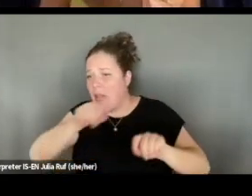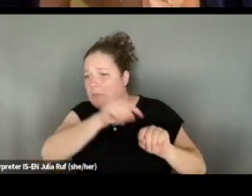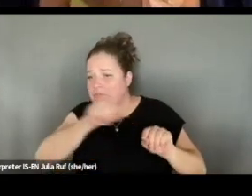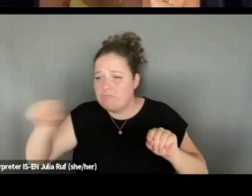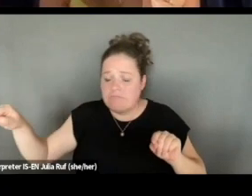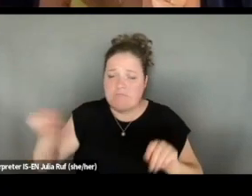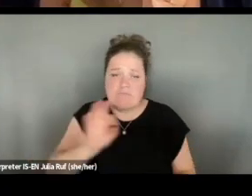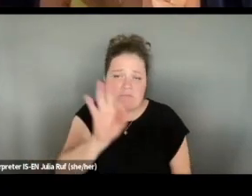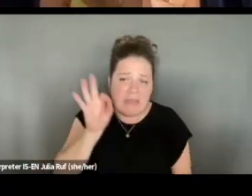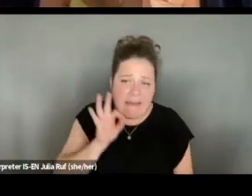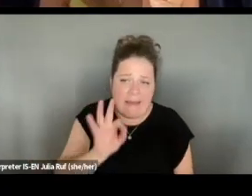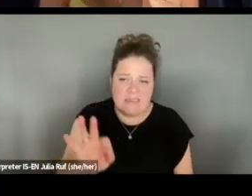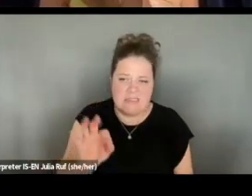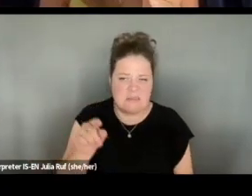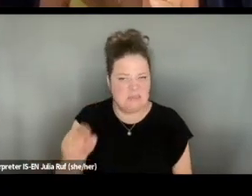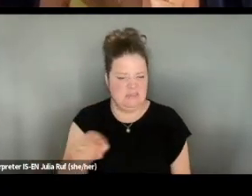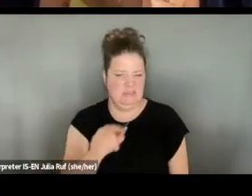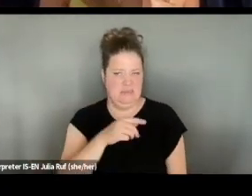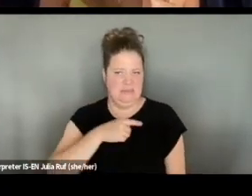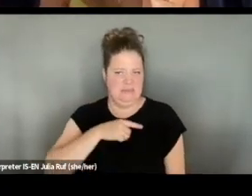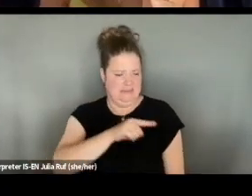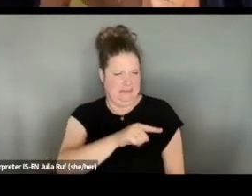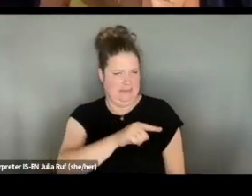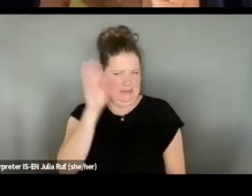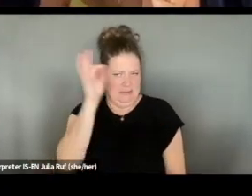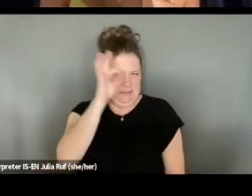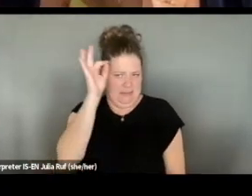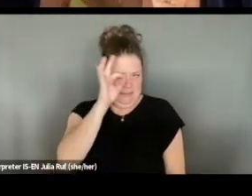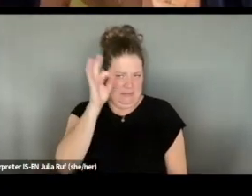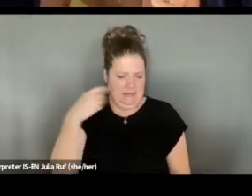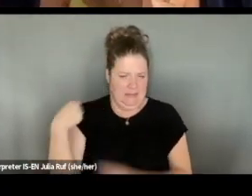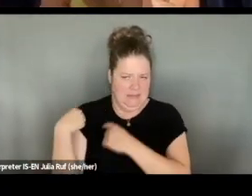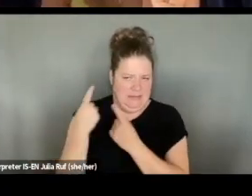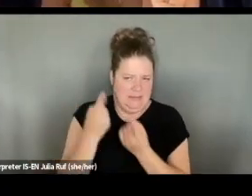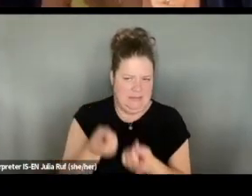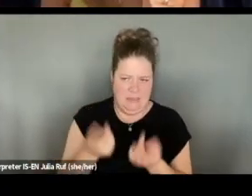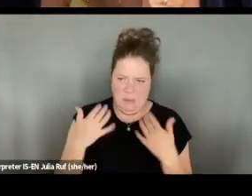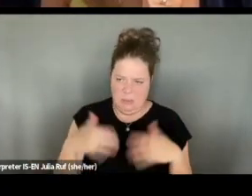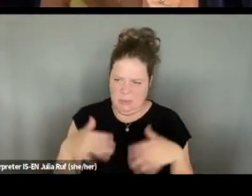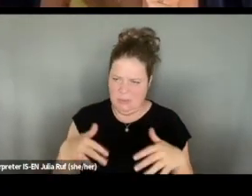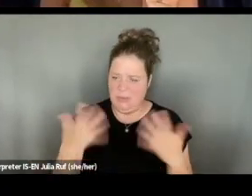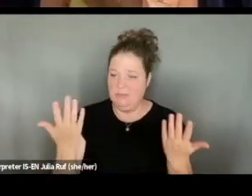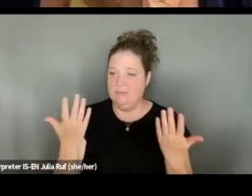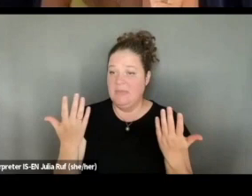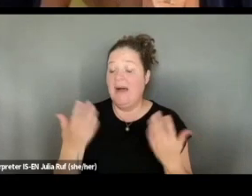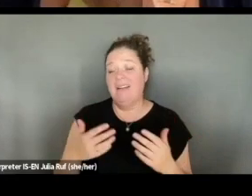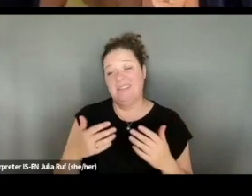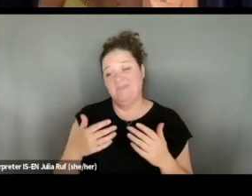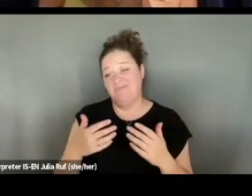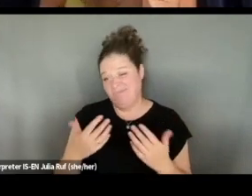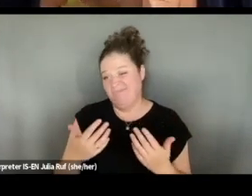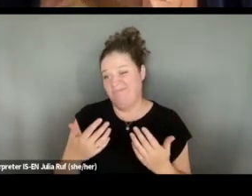things we as society don't know yet, and especially I think that is true when it comes to the digital arena,